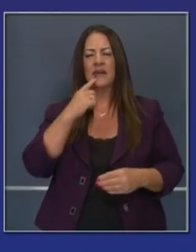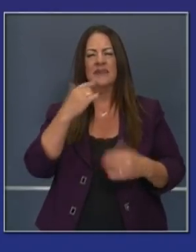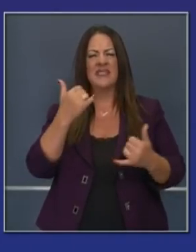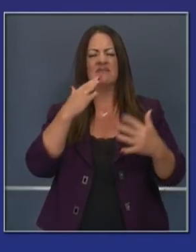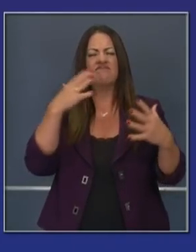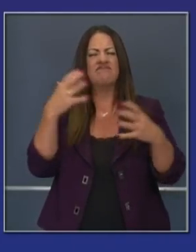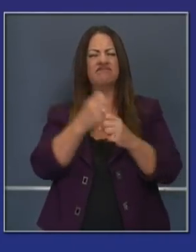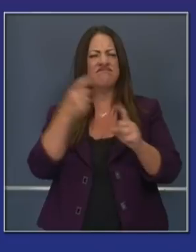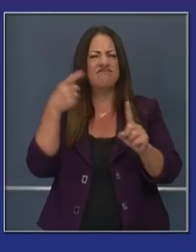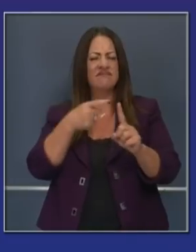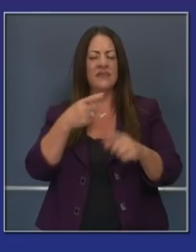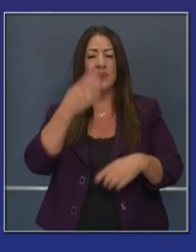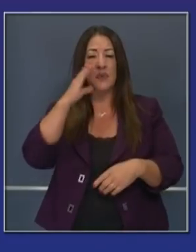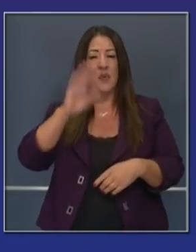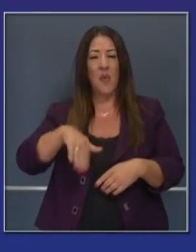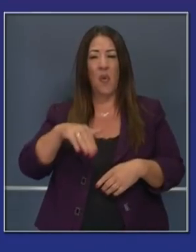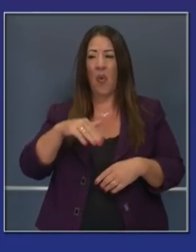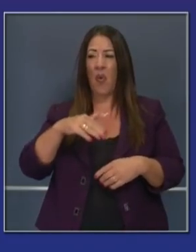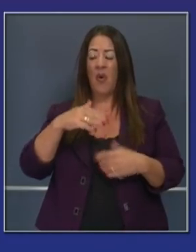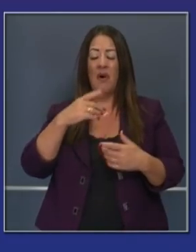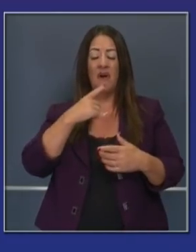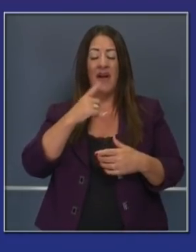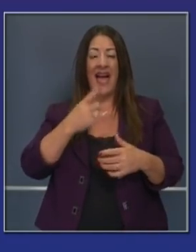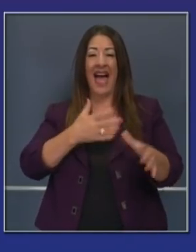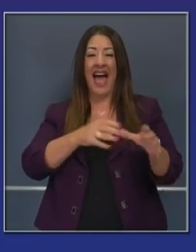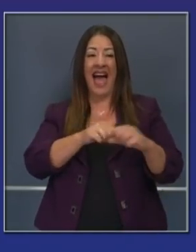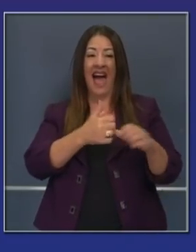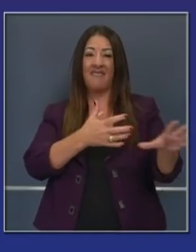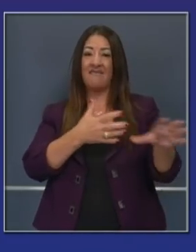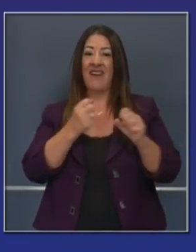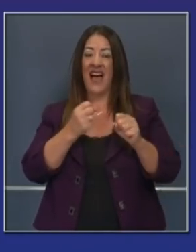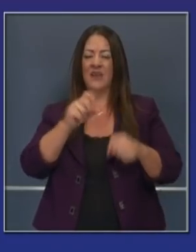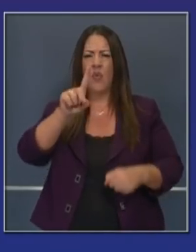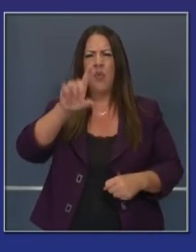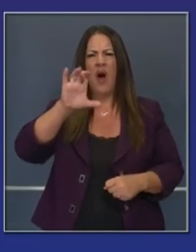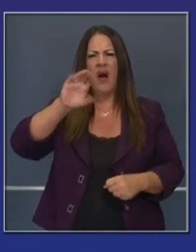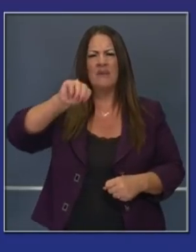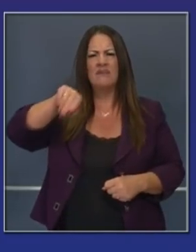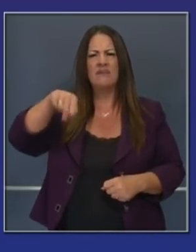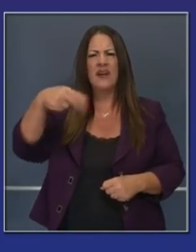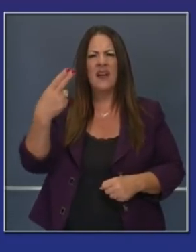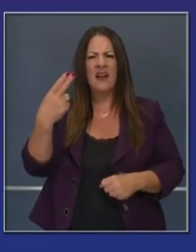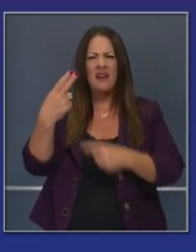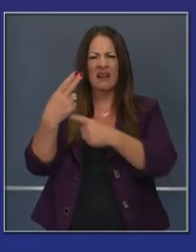CONFERENCE. THROUGHOUT THE STATE OF CALIFORNIA.